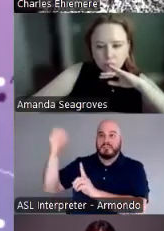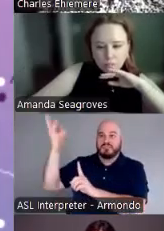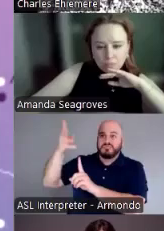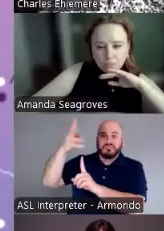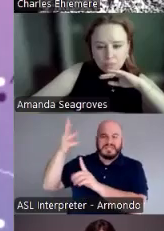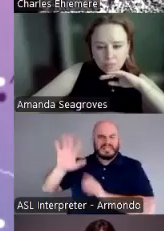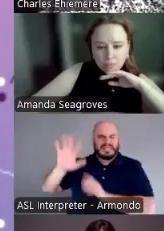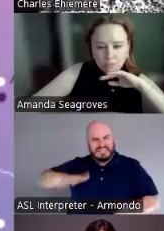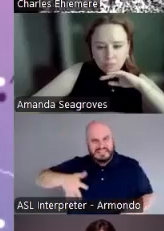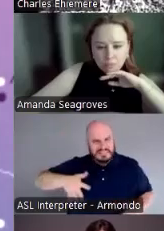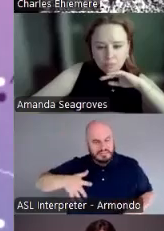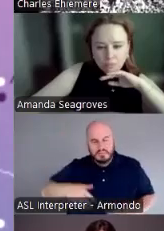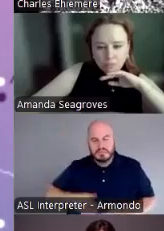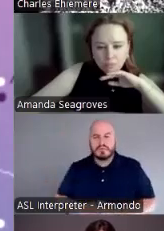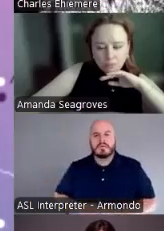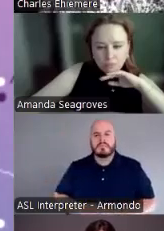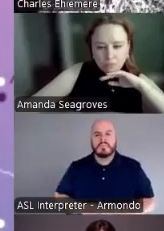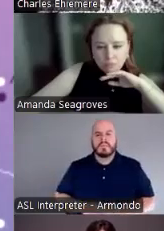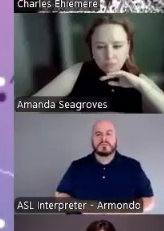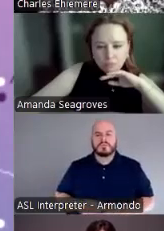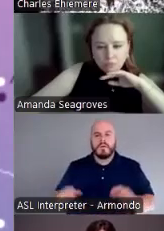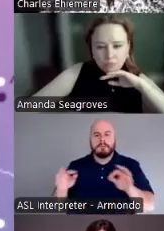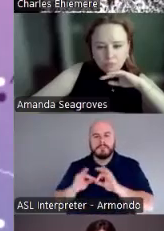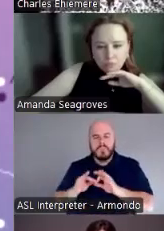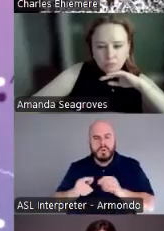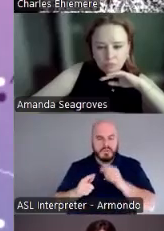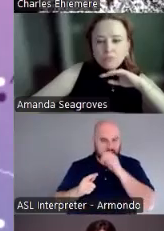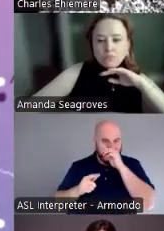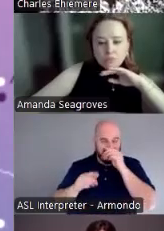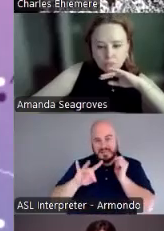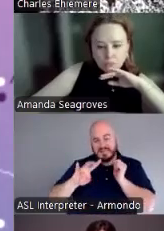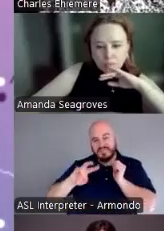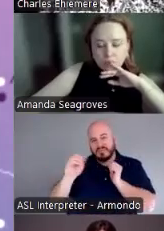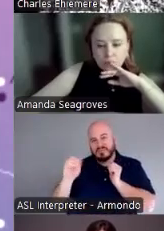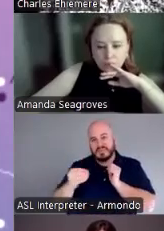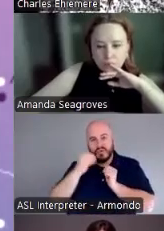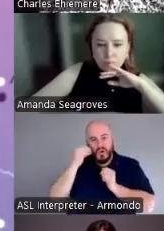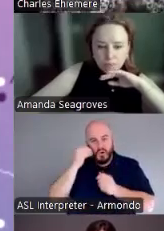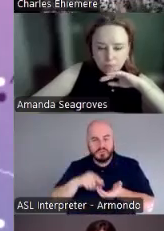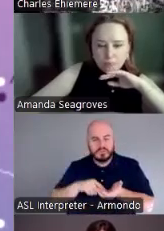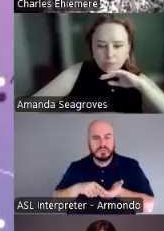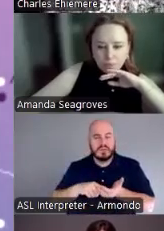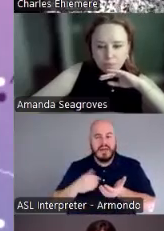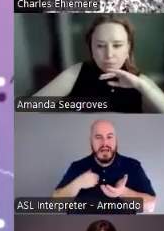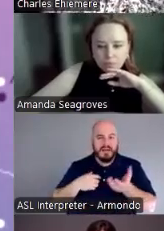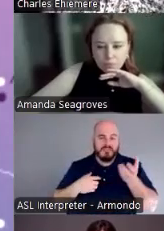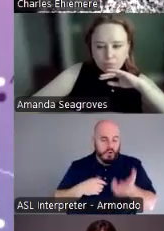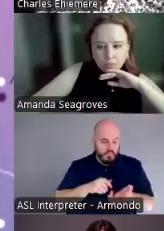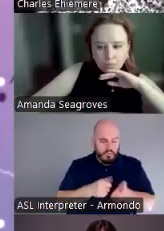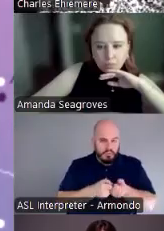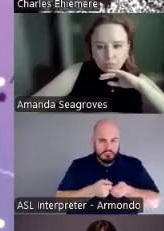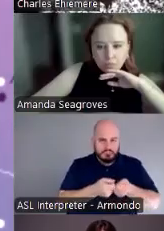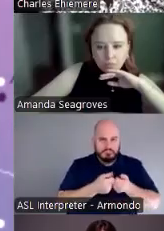targets 87% of the homes in Nigeria, which is a good number. So it depends on the phone ownage